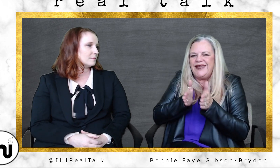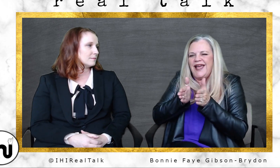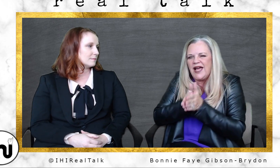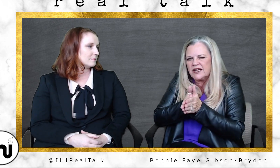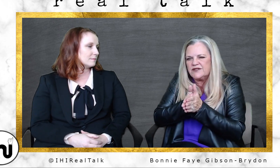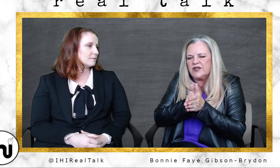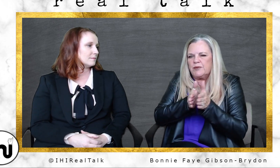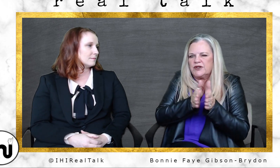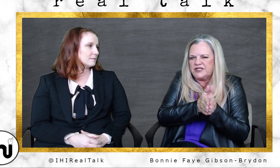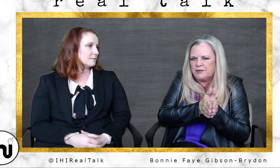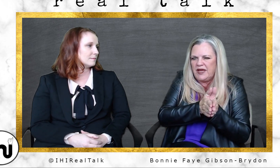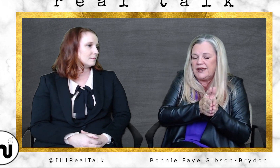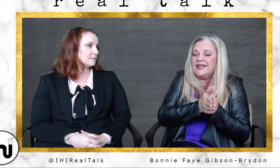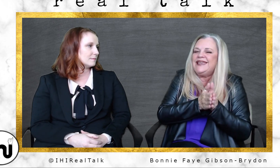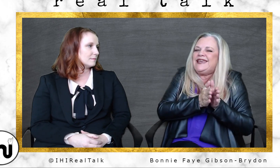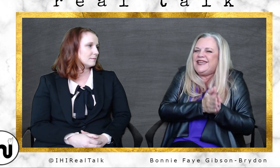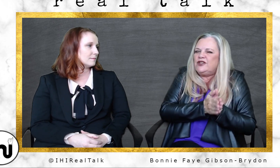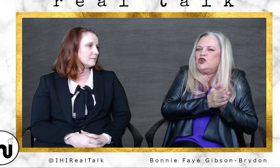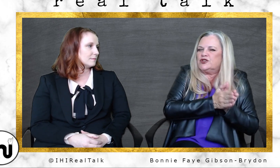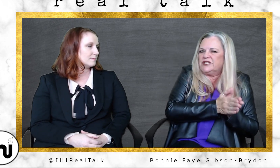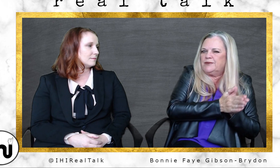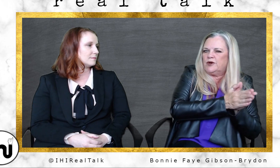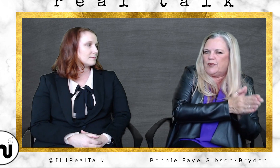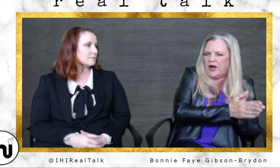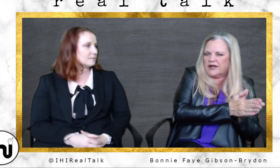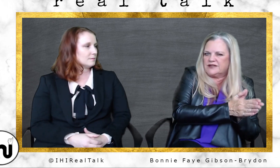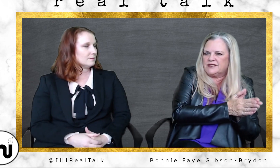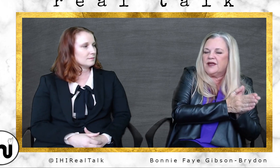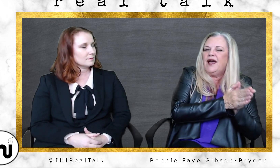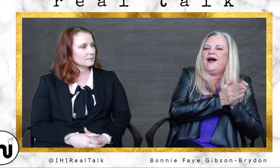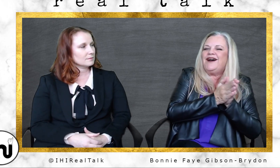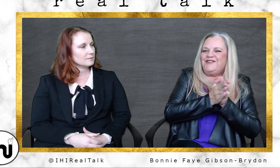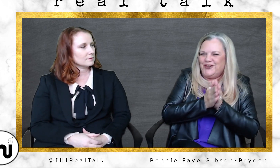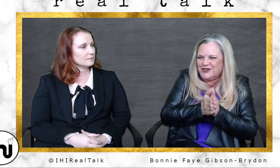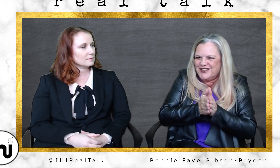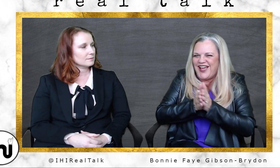actively participating in your Deliberate Practice of learning how to